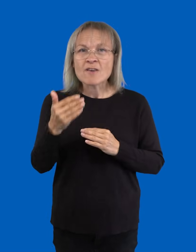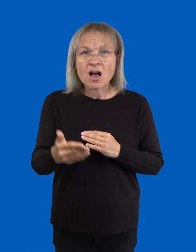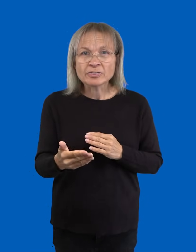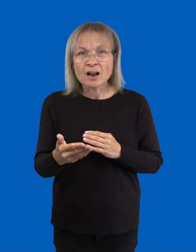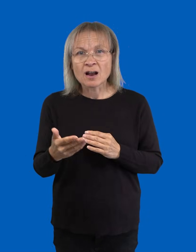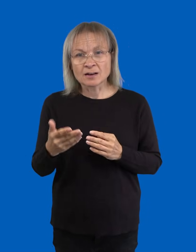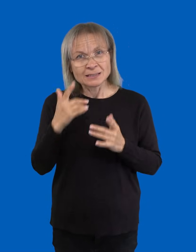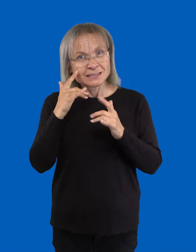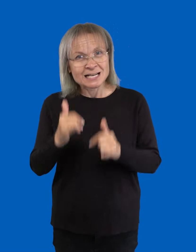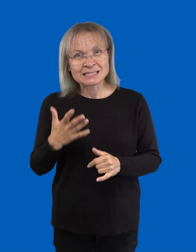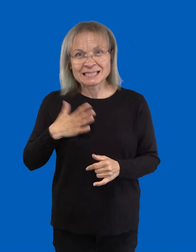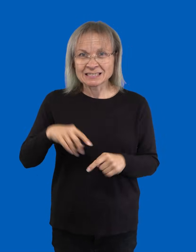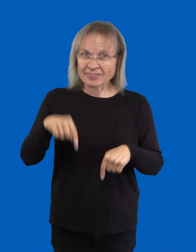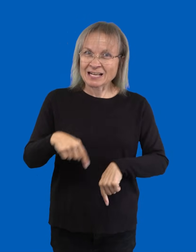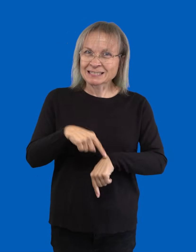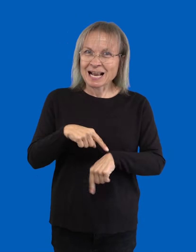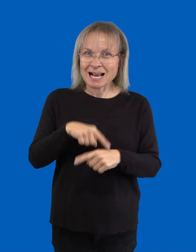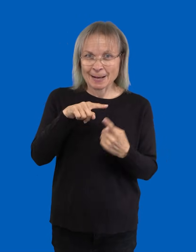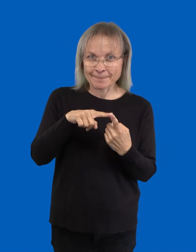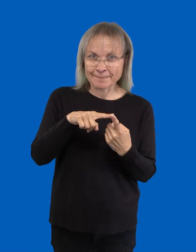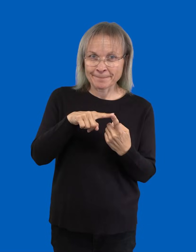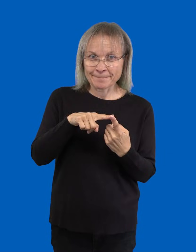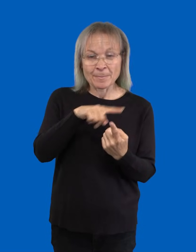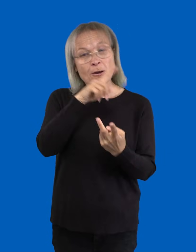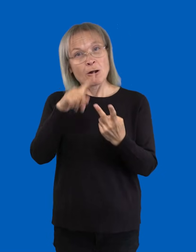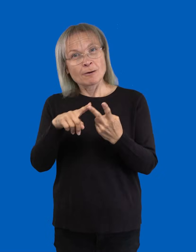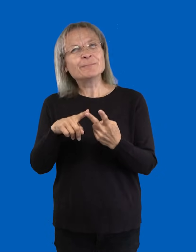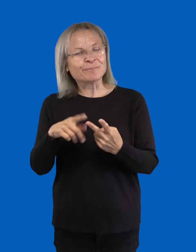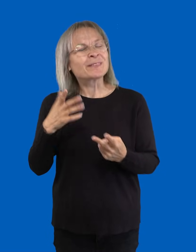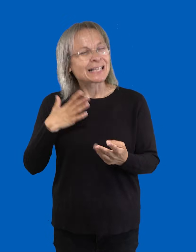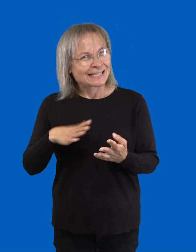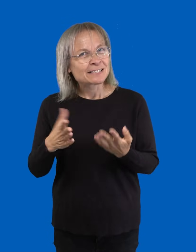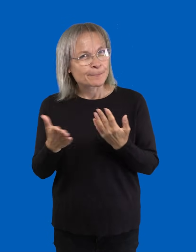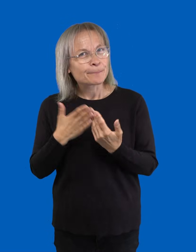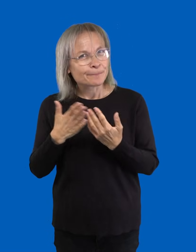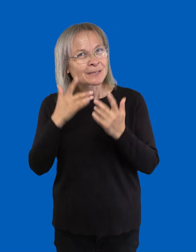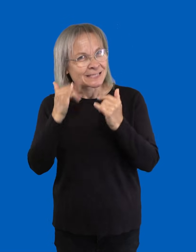or 'further tests needed'.